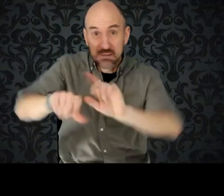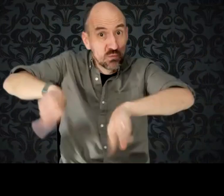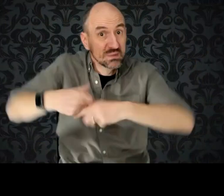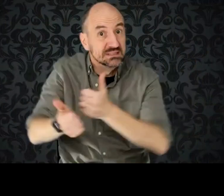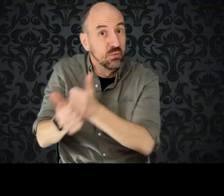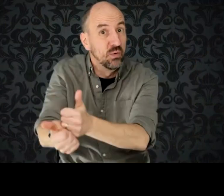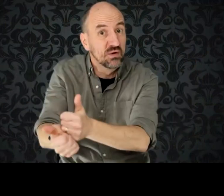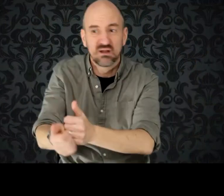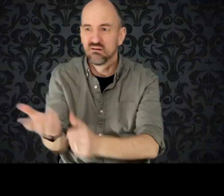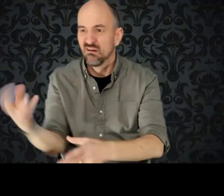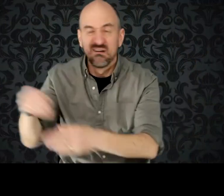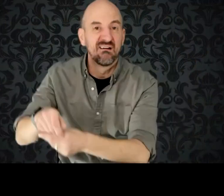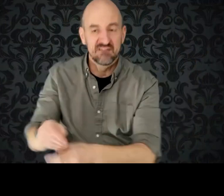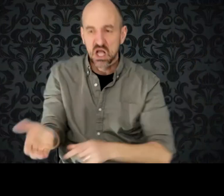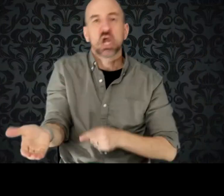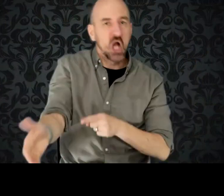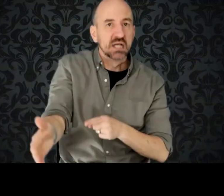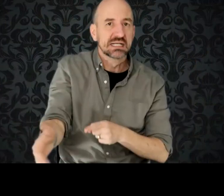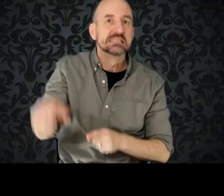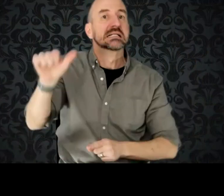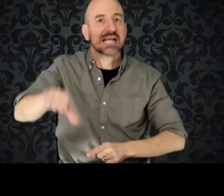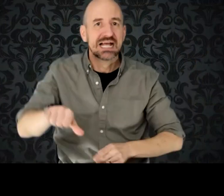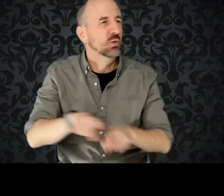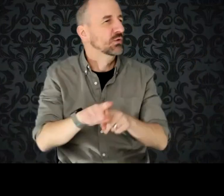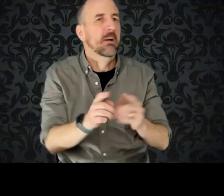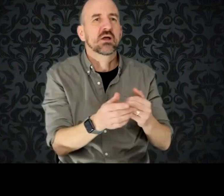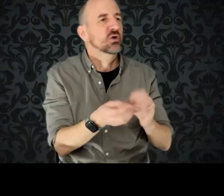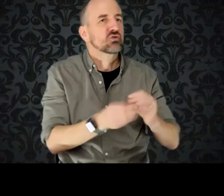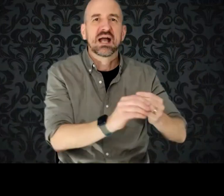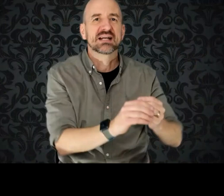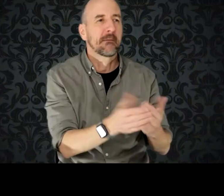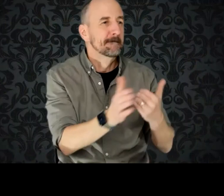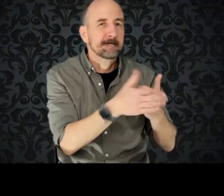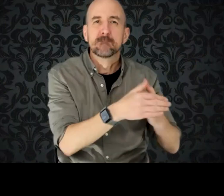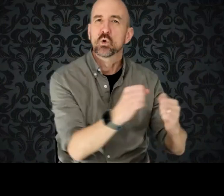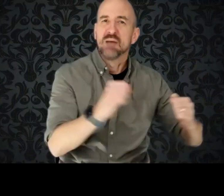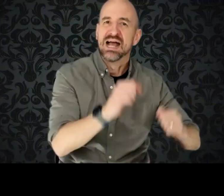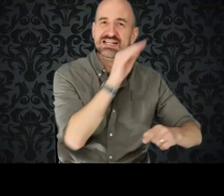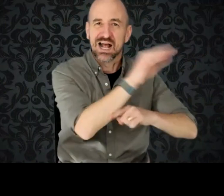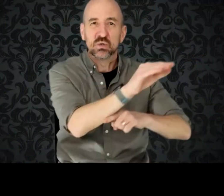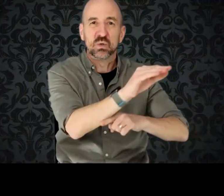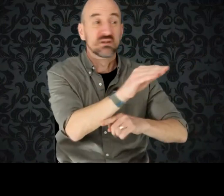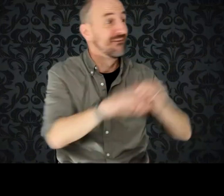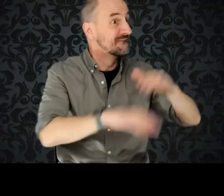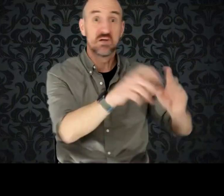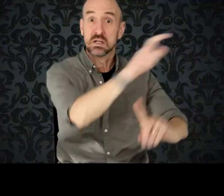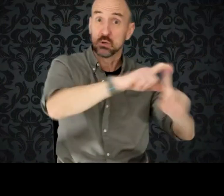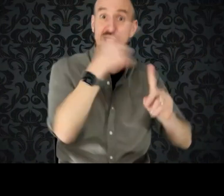But we are looking forward to pushing forward innovation and breaking down barriers to access, and that is achieved through our